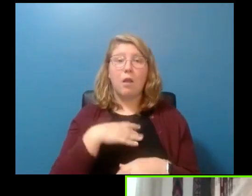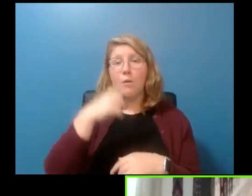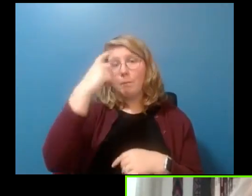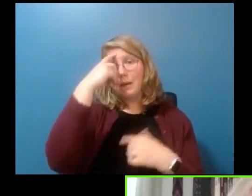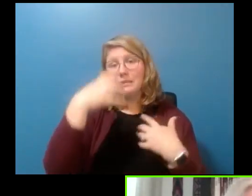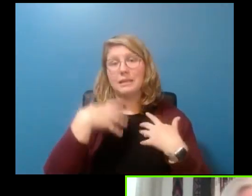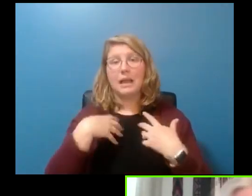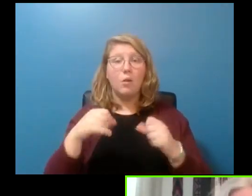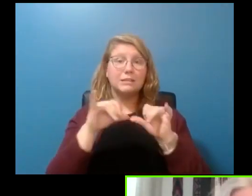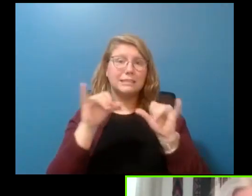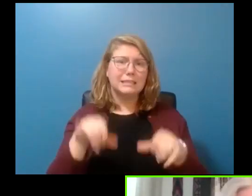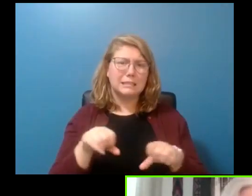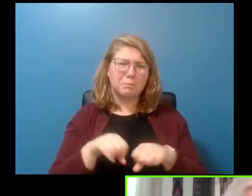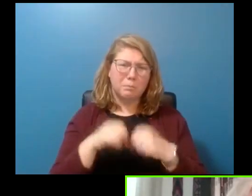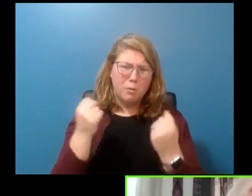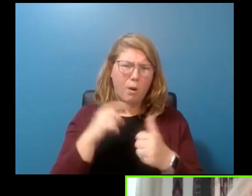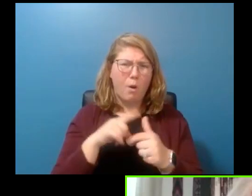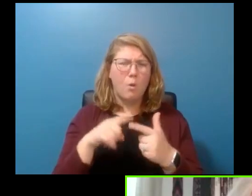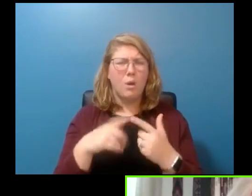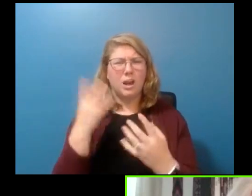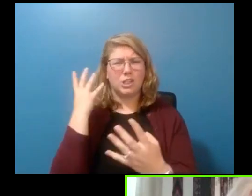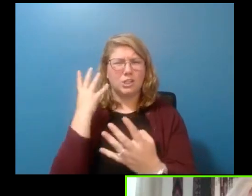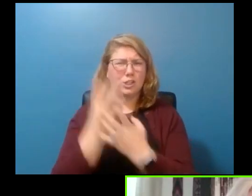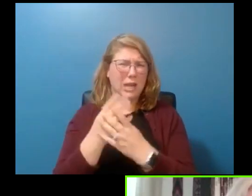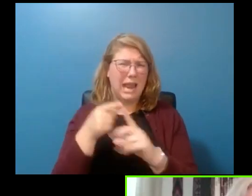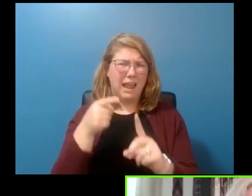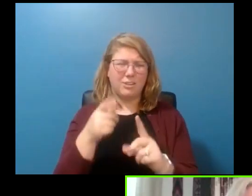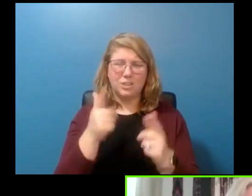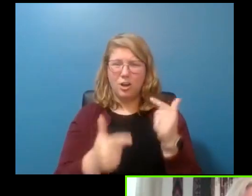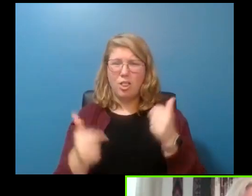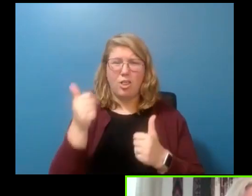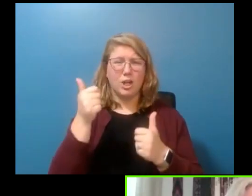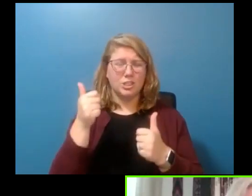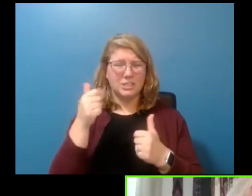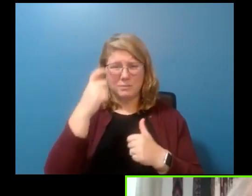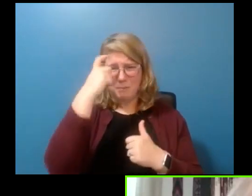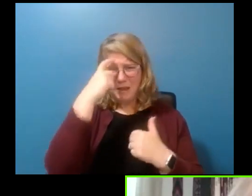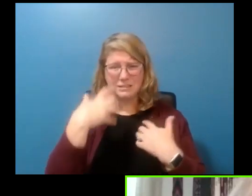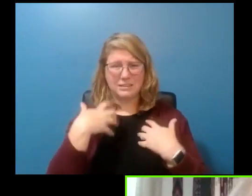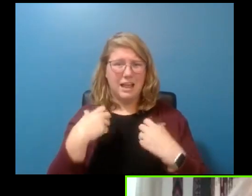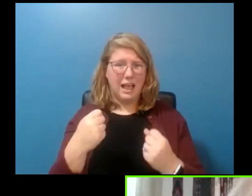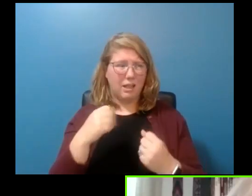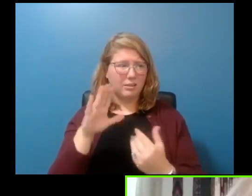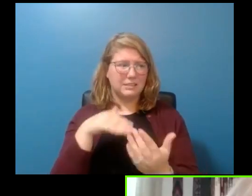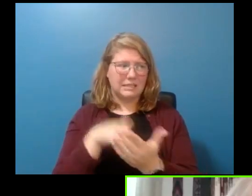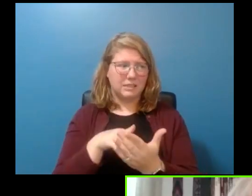how to help your loved one. When we open back up again, we will be using volunteers for,